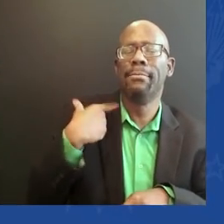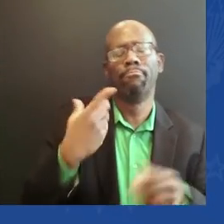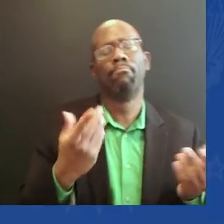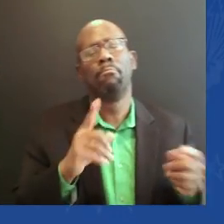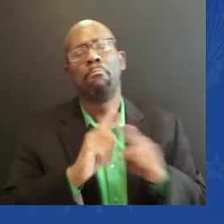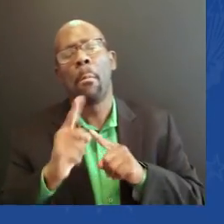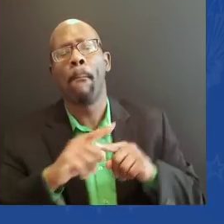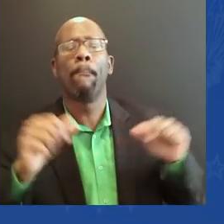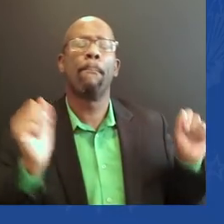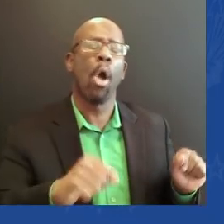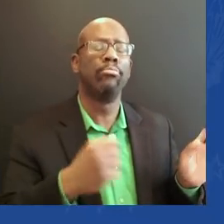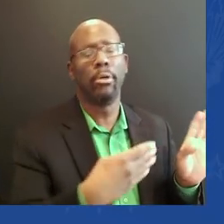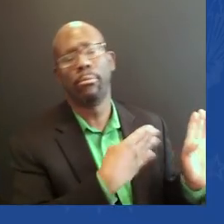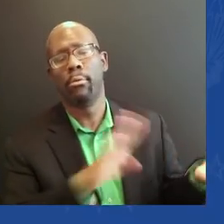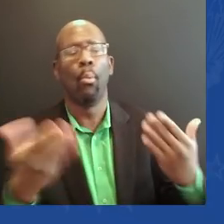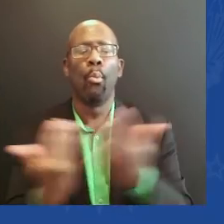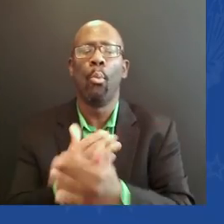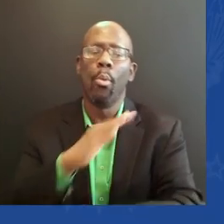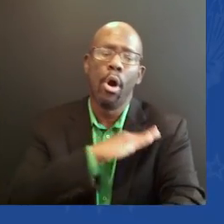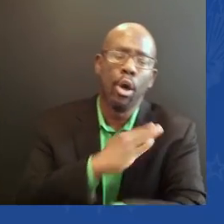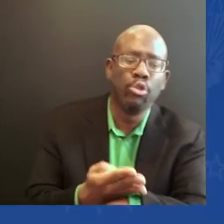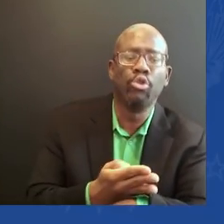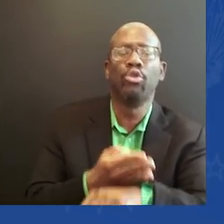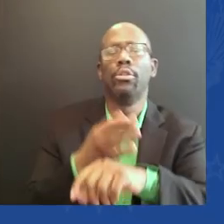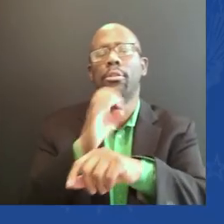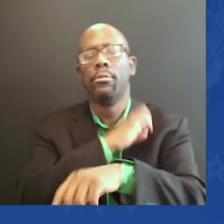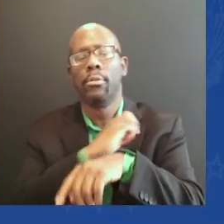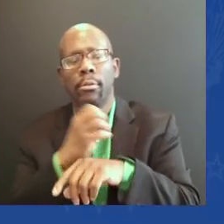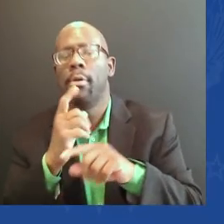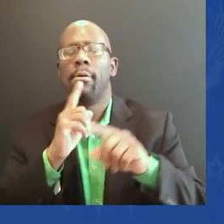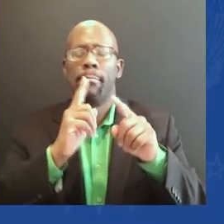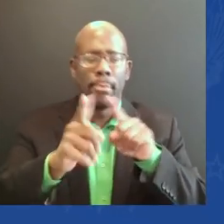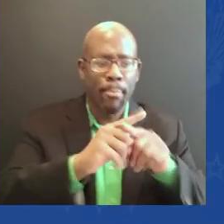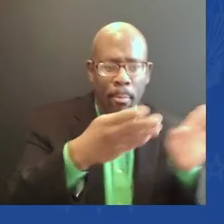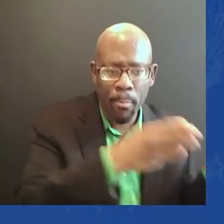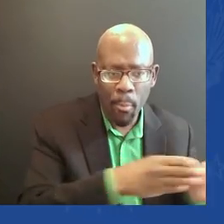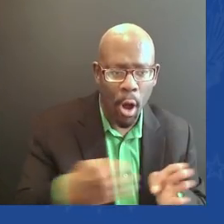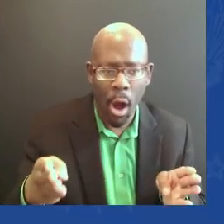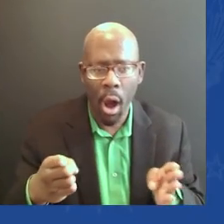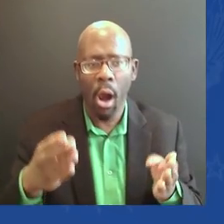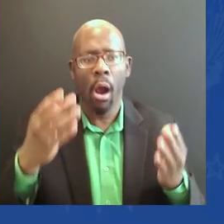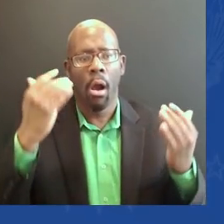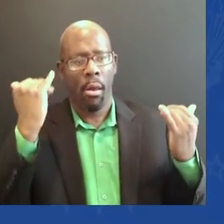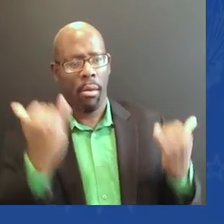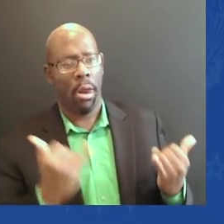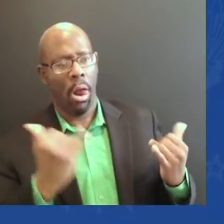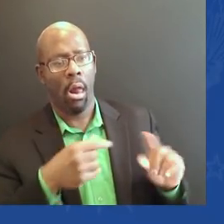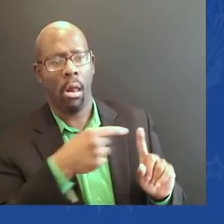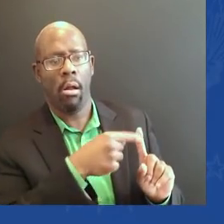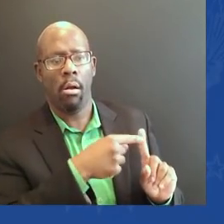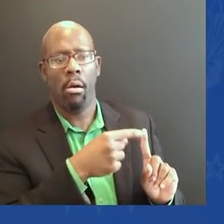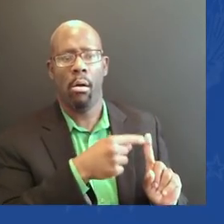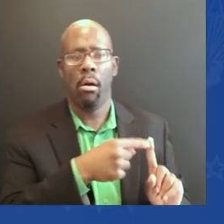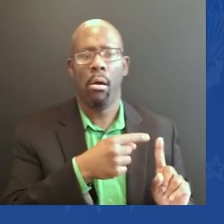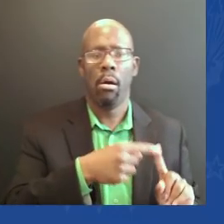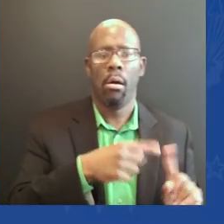but as it stands right now, there are no punitive measures in this plan to hold these companies accountable. And many experts firmly believe